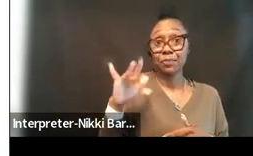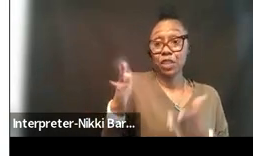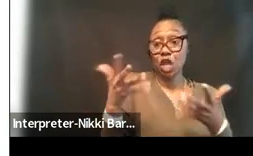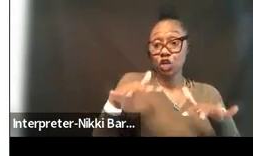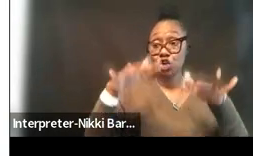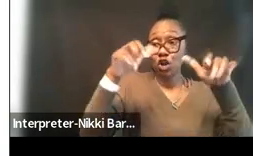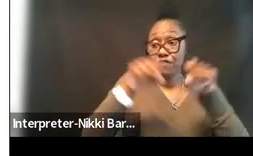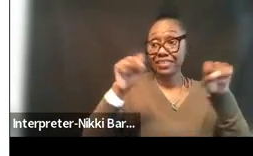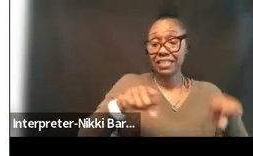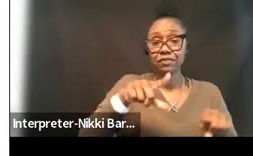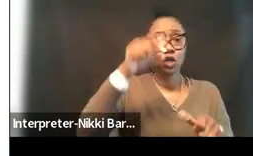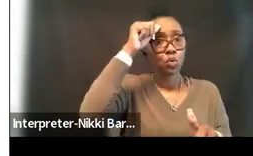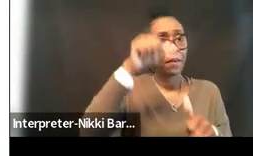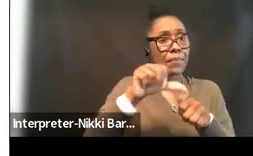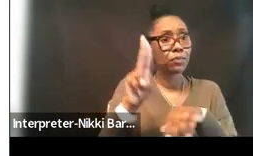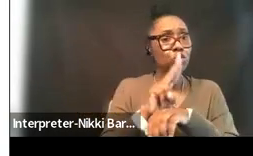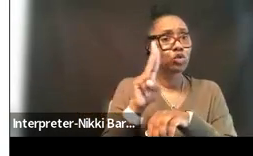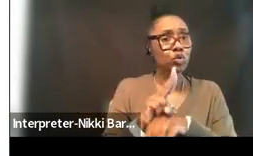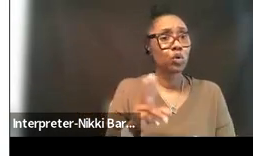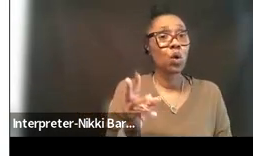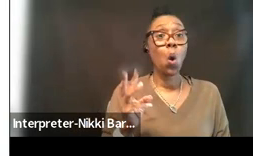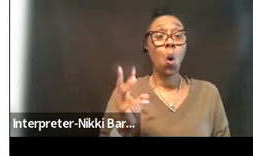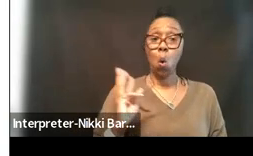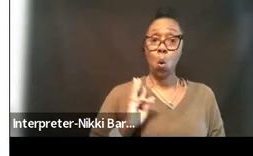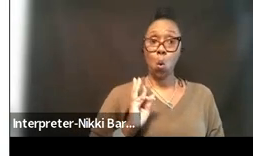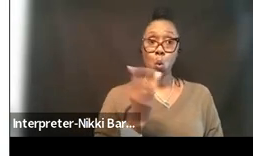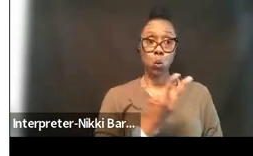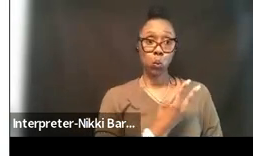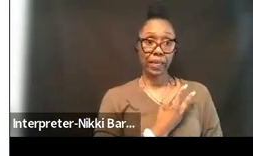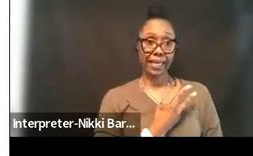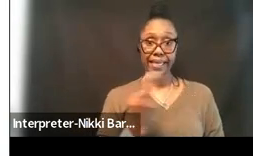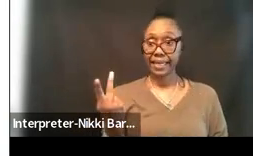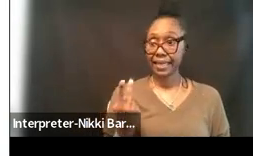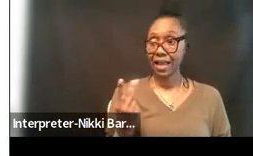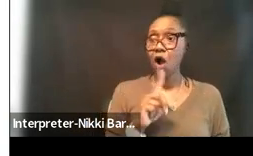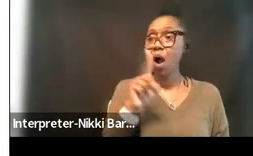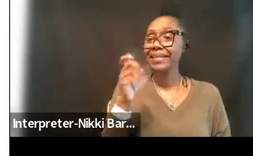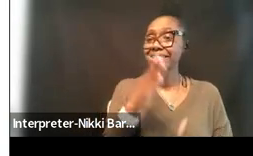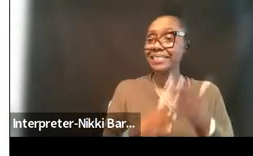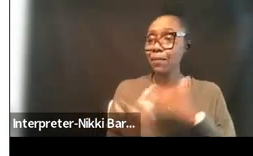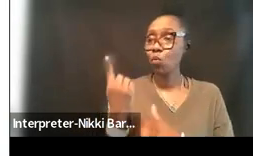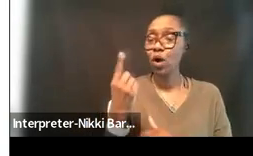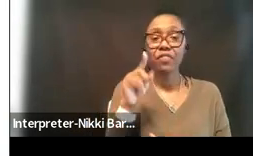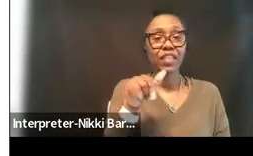So even just remembering to use we language and only asking something of someone that you yourself will do with them is very, very helpful.